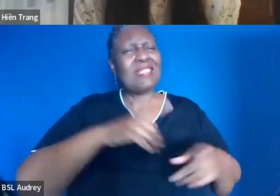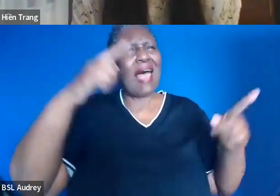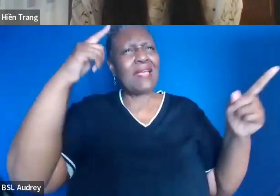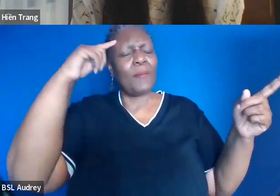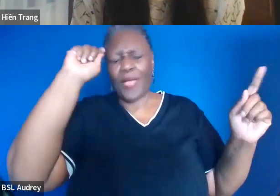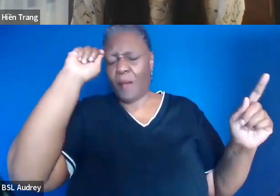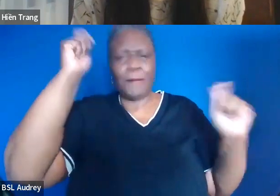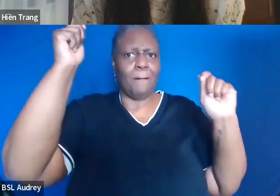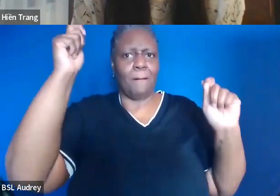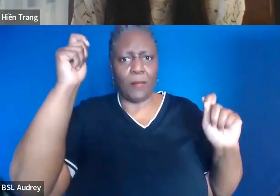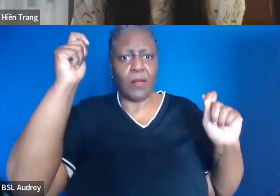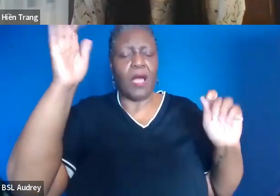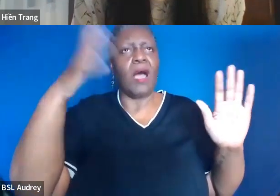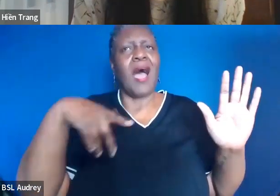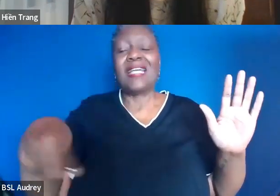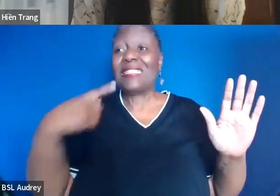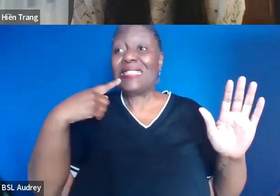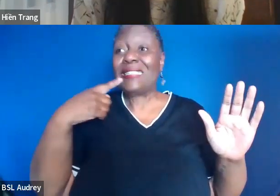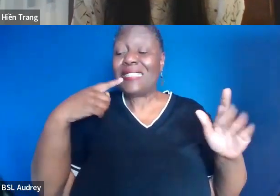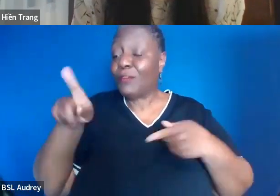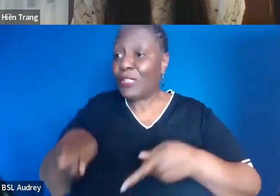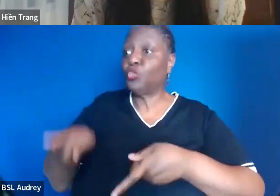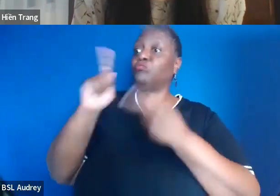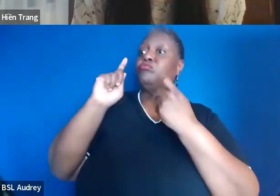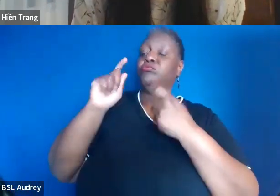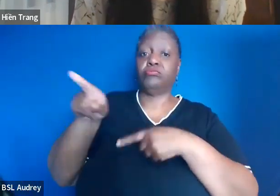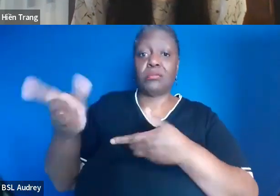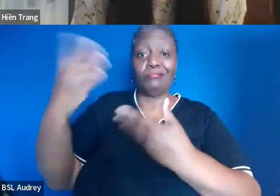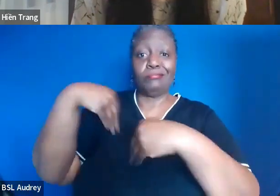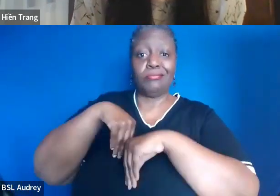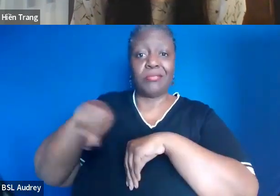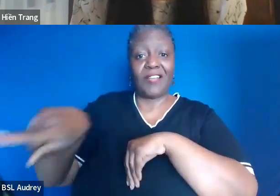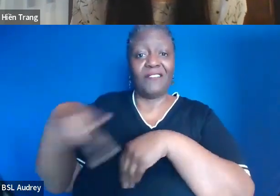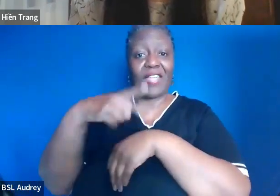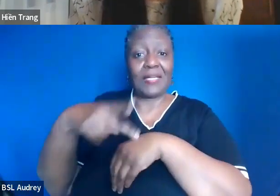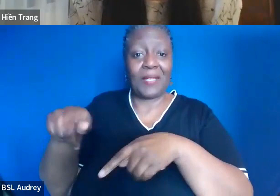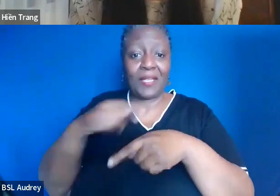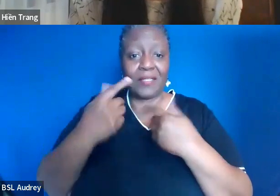brain had turned on and it became easier for me to reabsorb Vietnamese and a more sophisticated